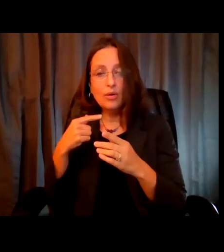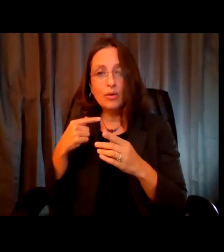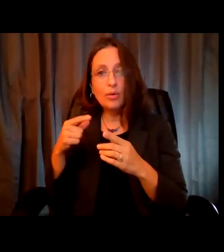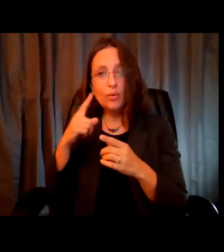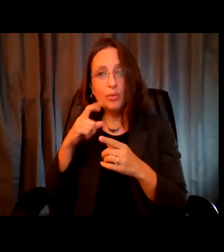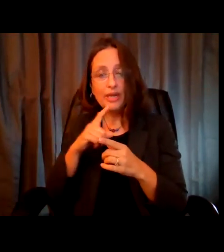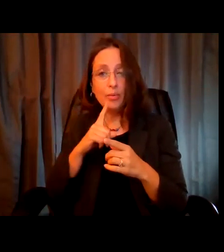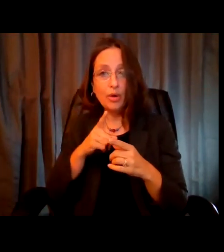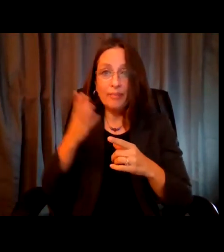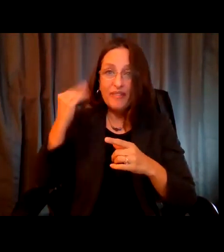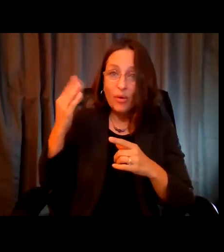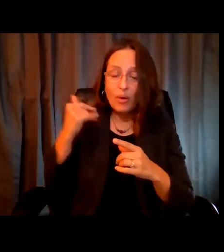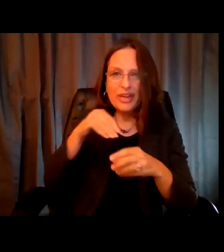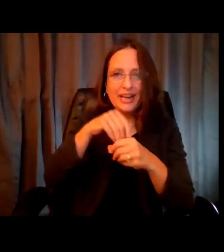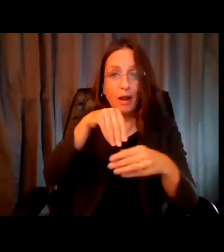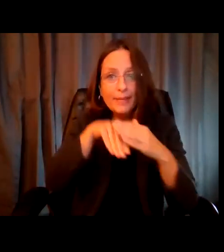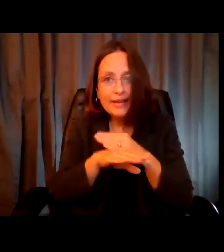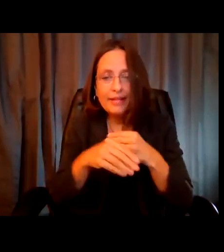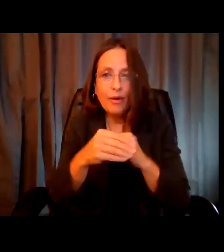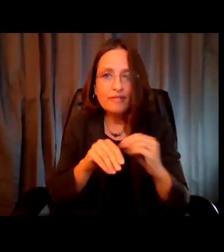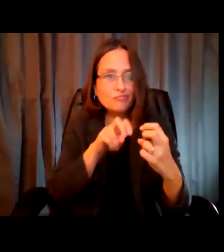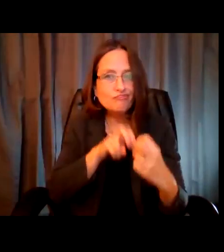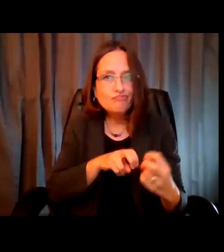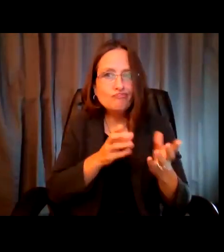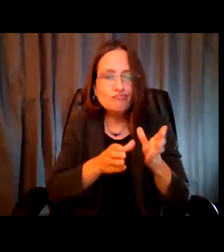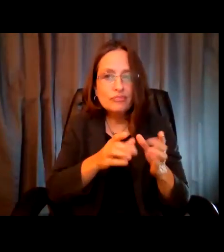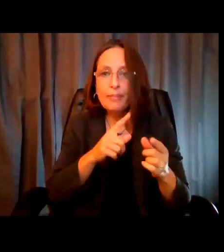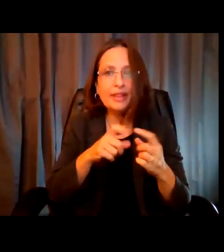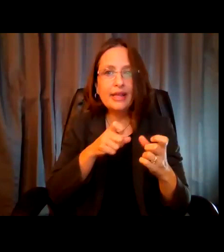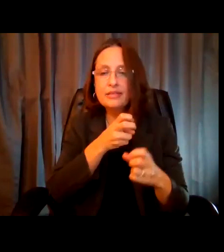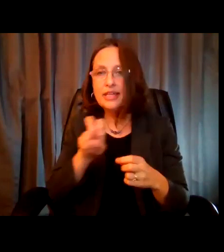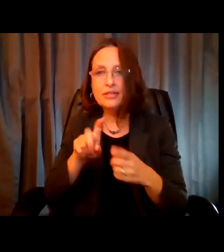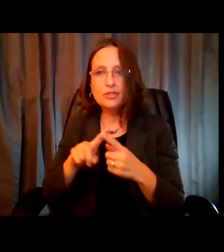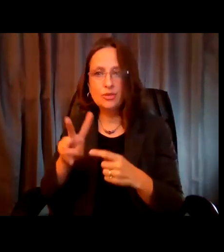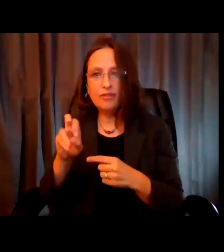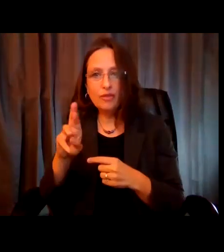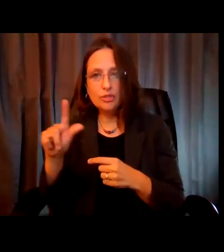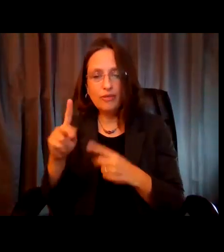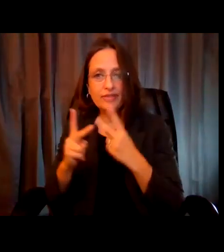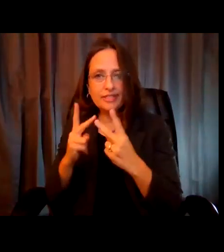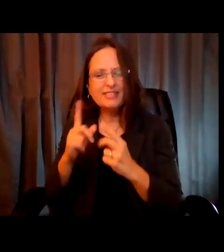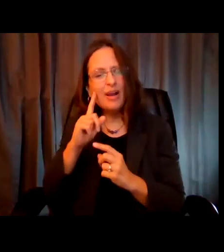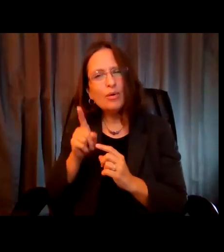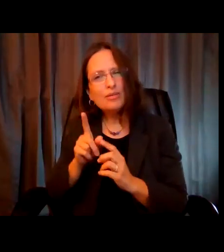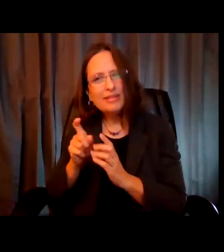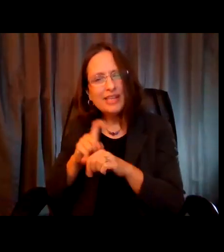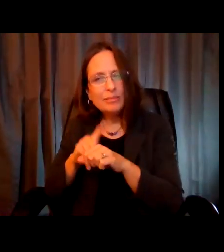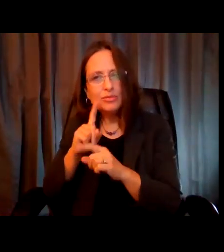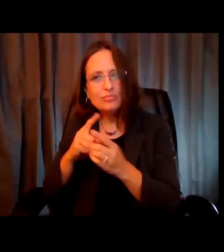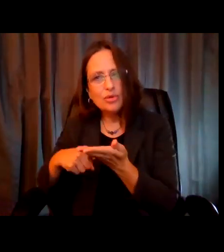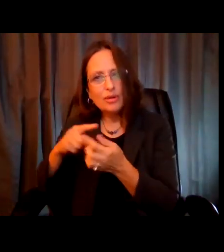to the pandemic. Overall, it's a lot for everyone, including health care workers.